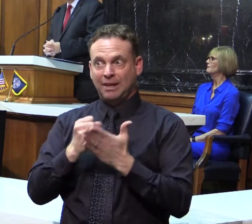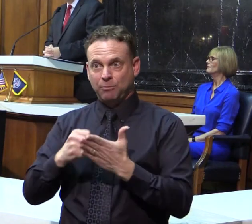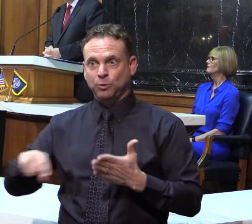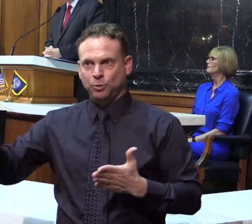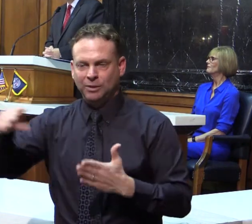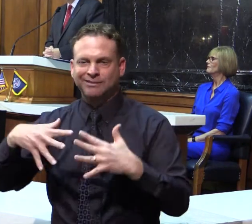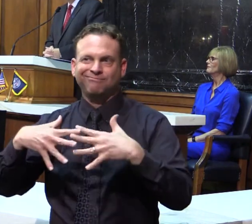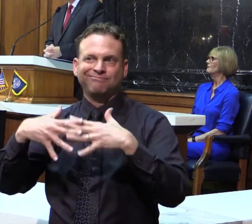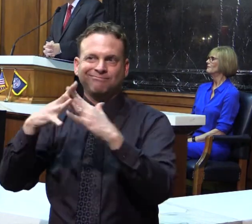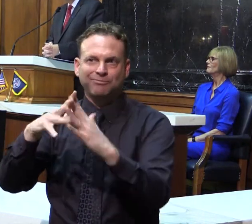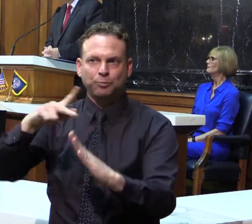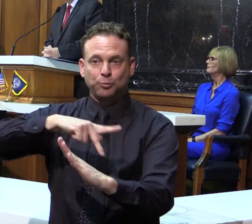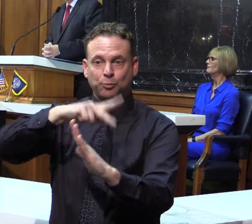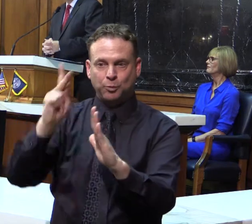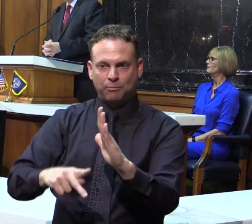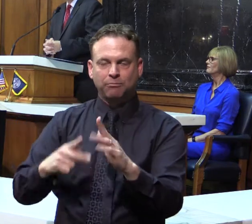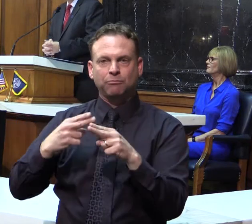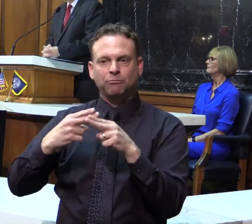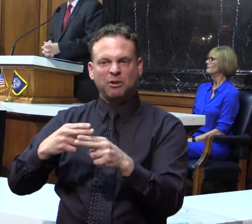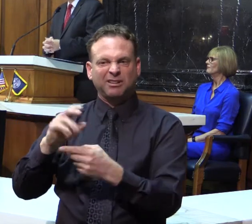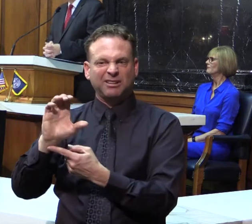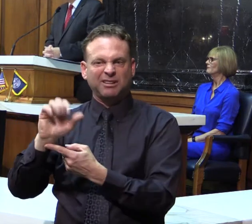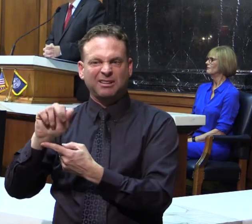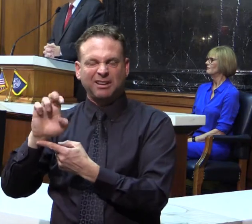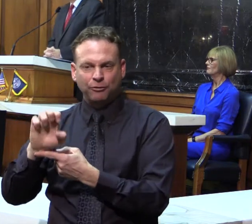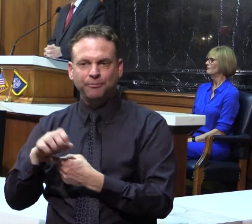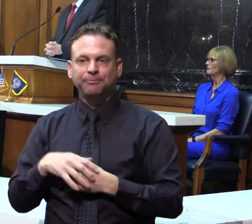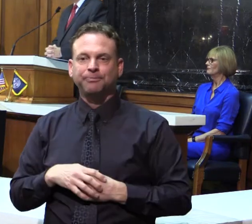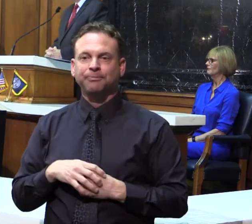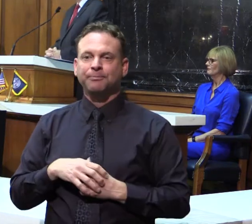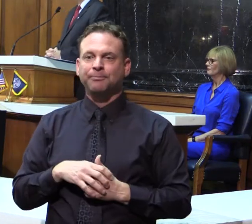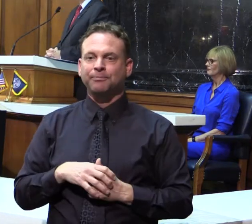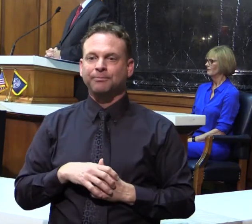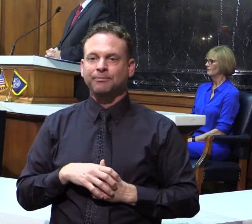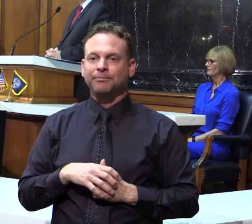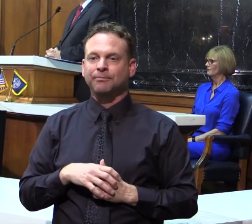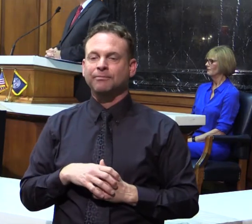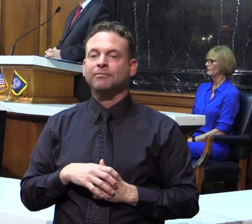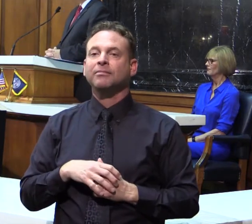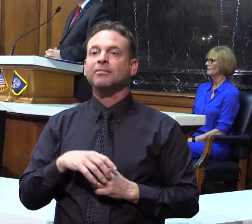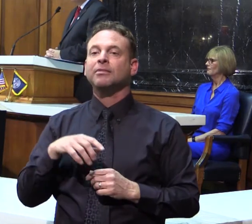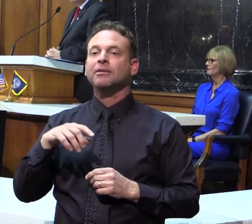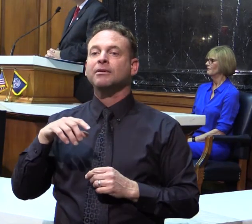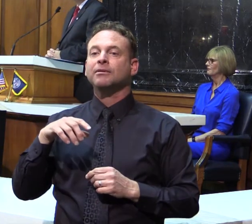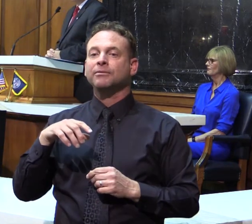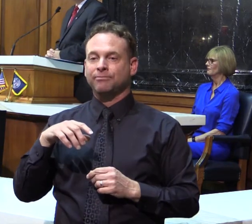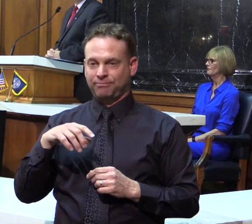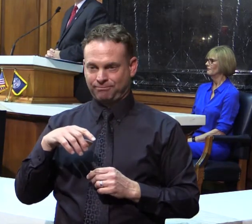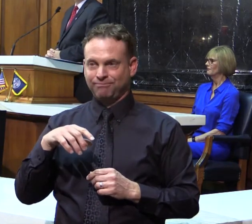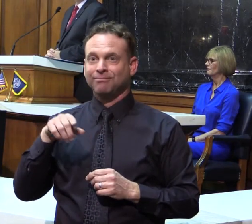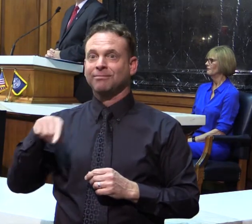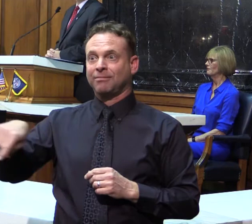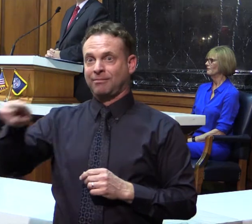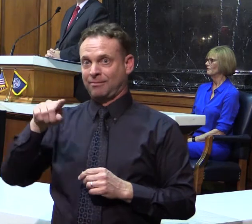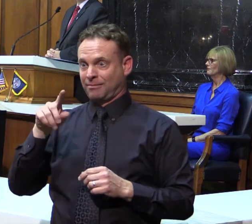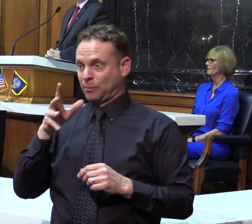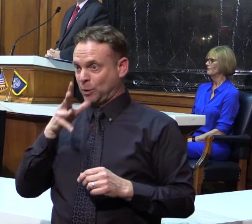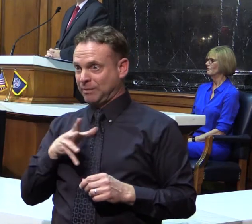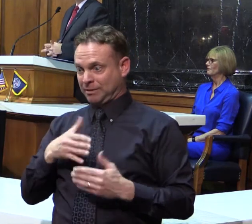facilities to meet the needs of the mother and the baby... But we must do more.